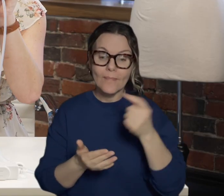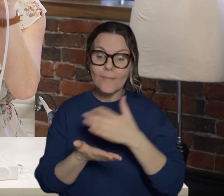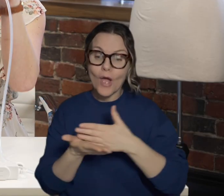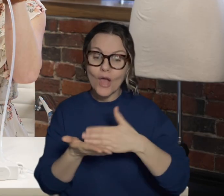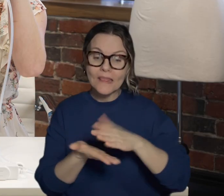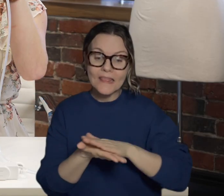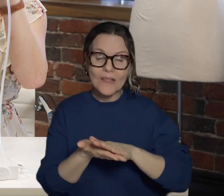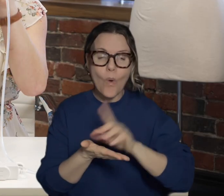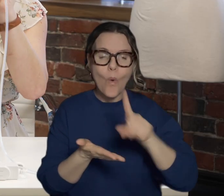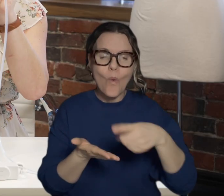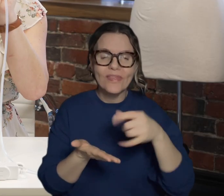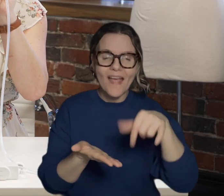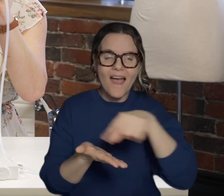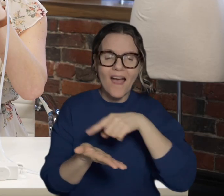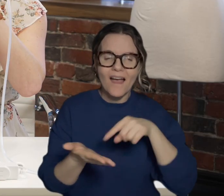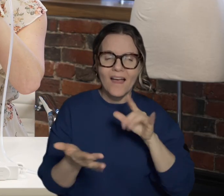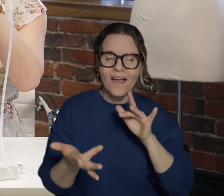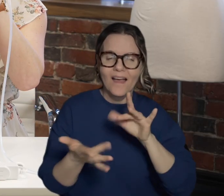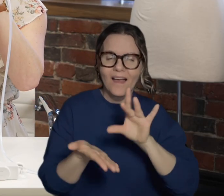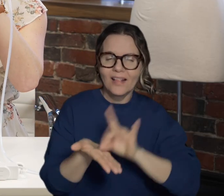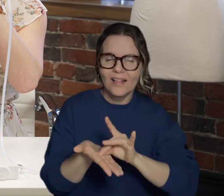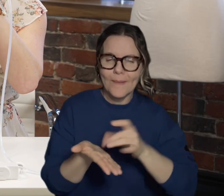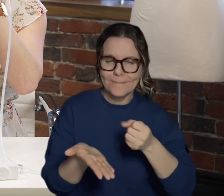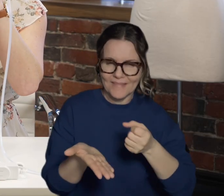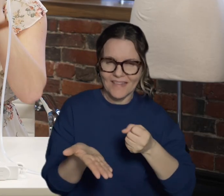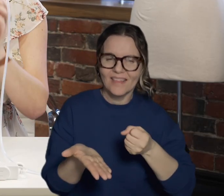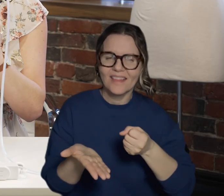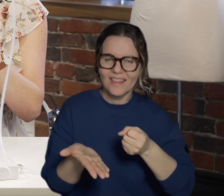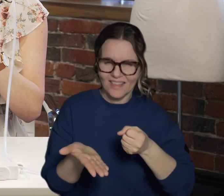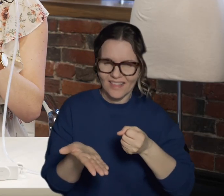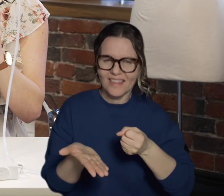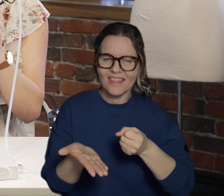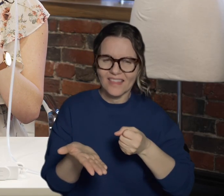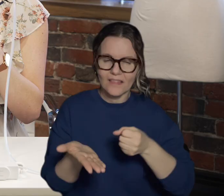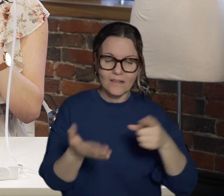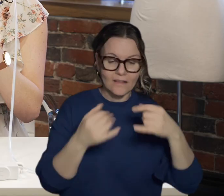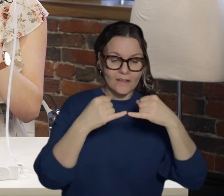backflow protector on this collection kit moves with the air so that suction can be applied to